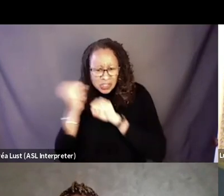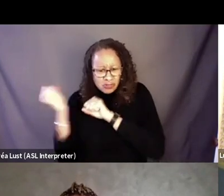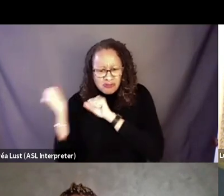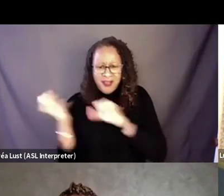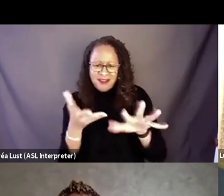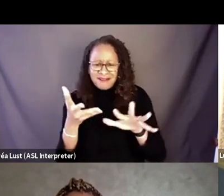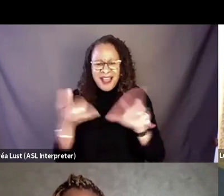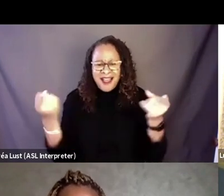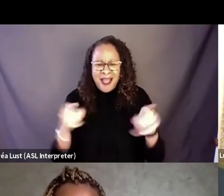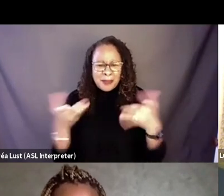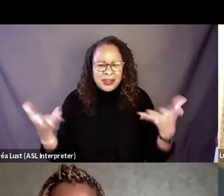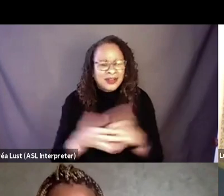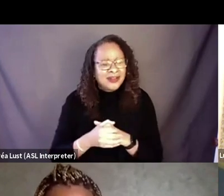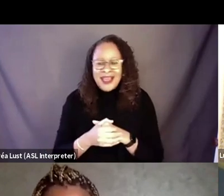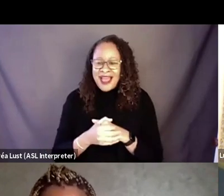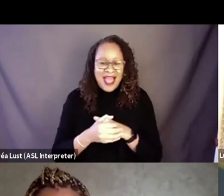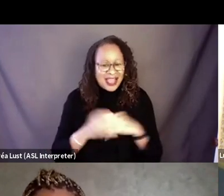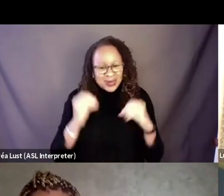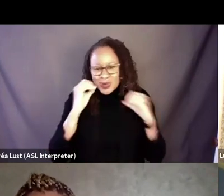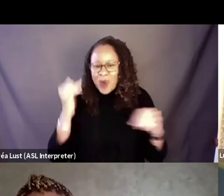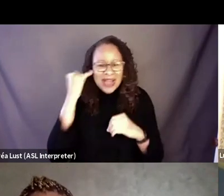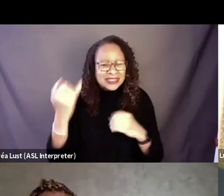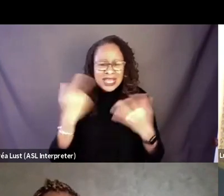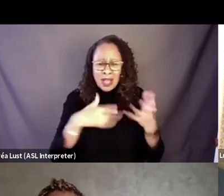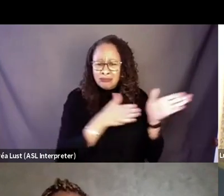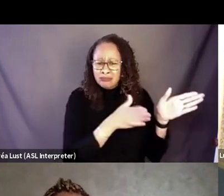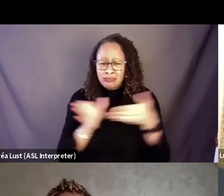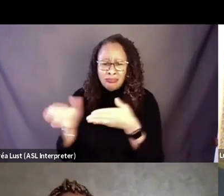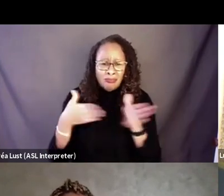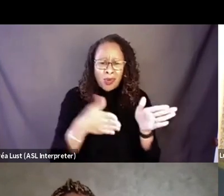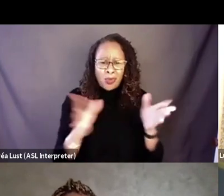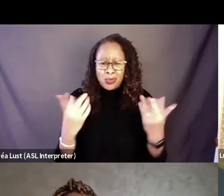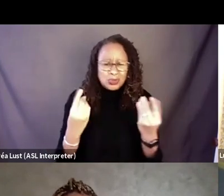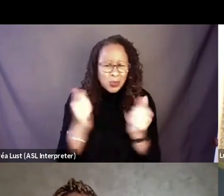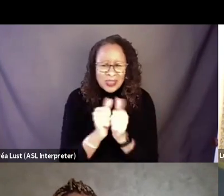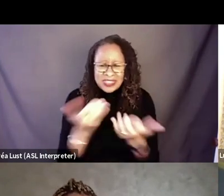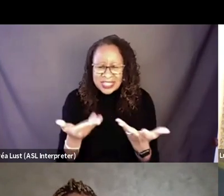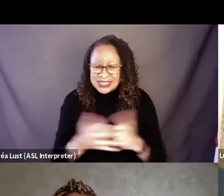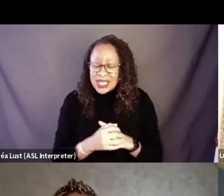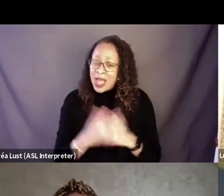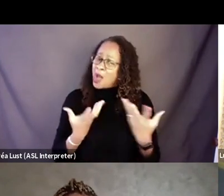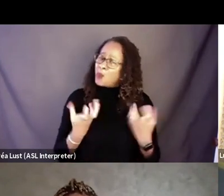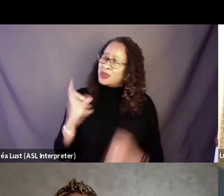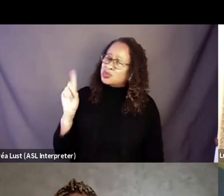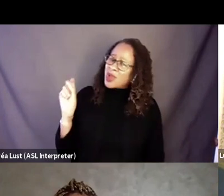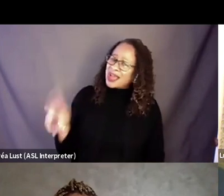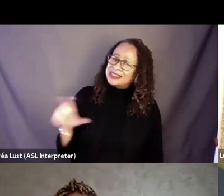When the film started, I did not know what direction we were taking with that blood bath. So I wanted to ask you how on earth you came